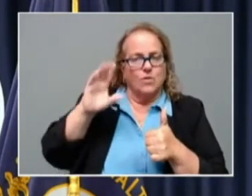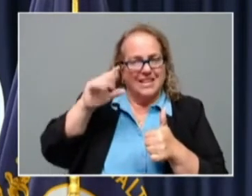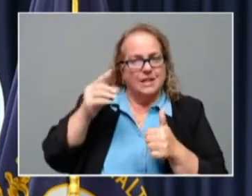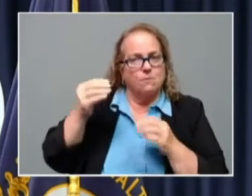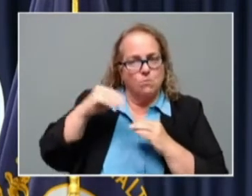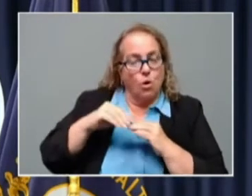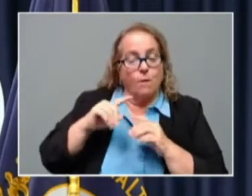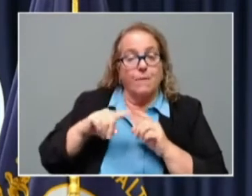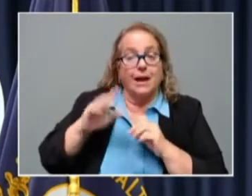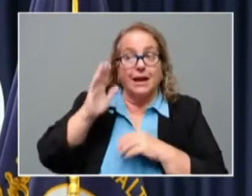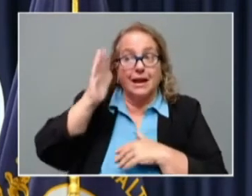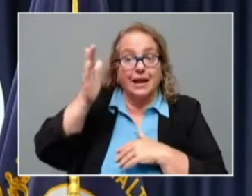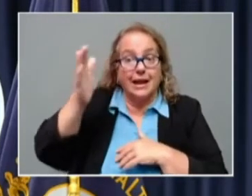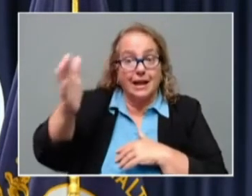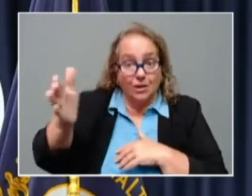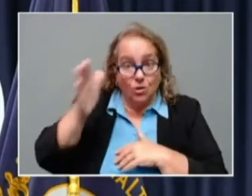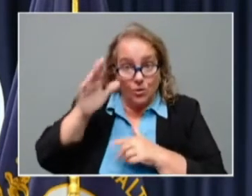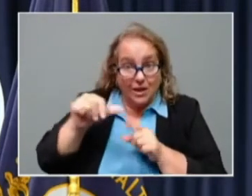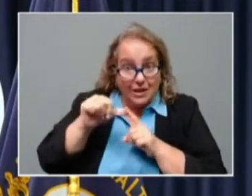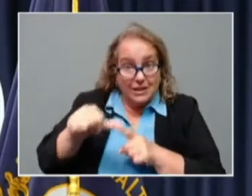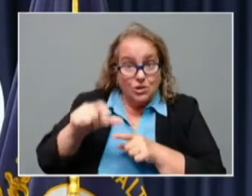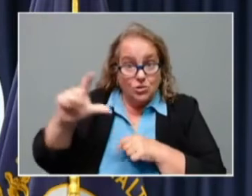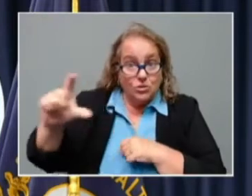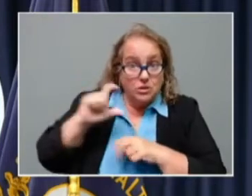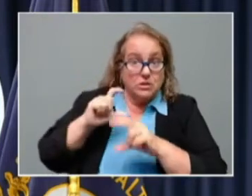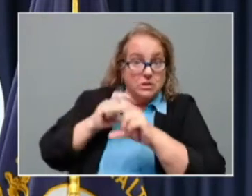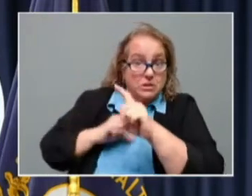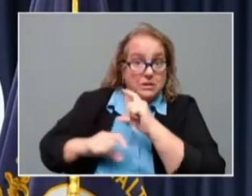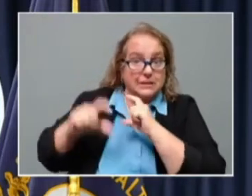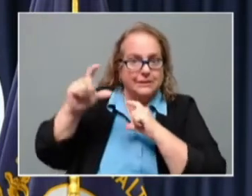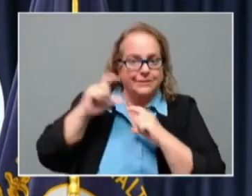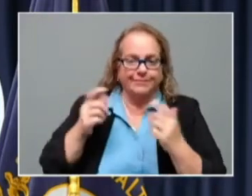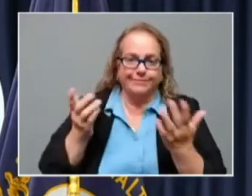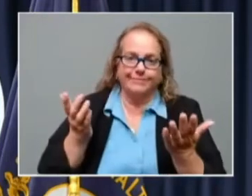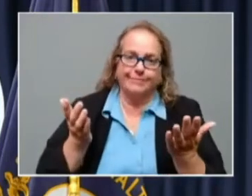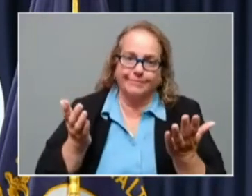our current rates of infection, there still will likely not be enough for